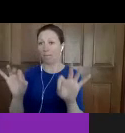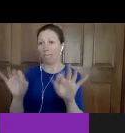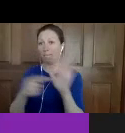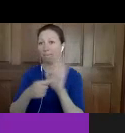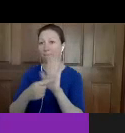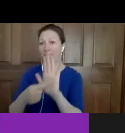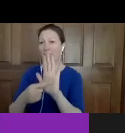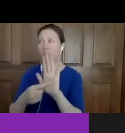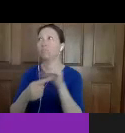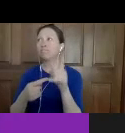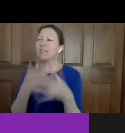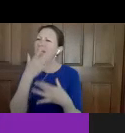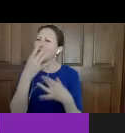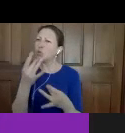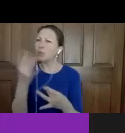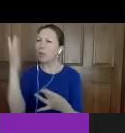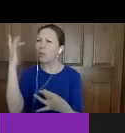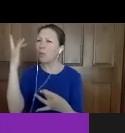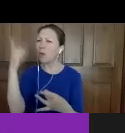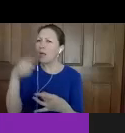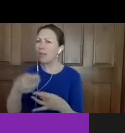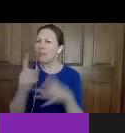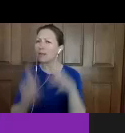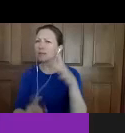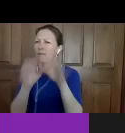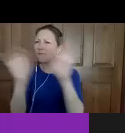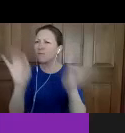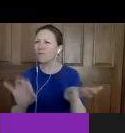this form shows up on a lot of job applications and people ask us, well, wait a minute, they